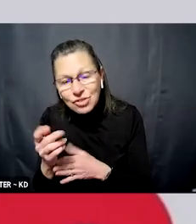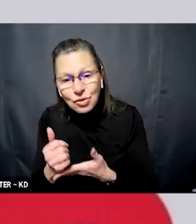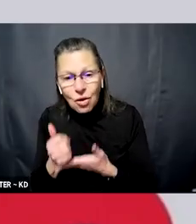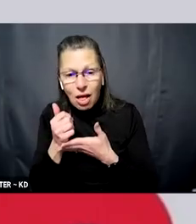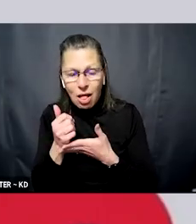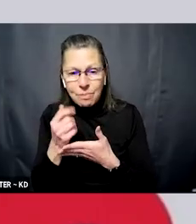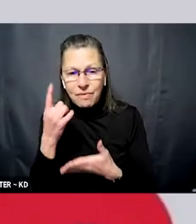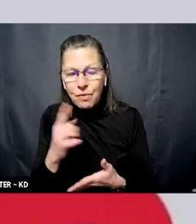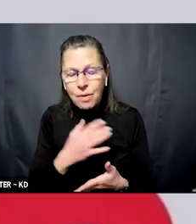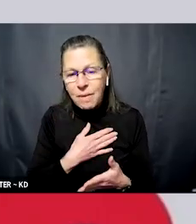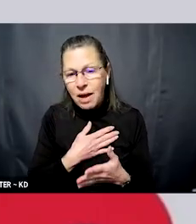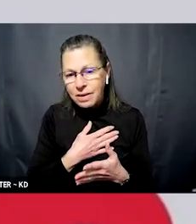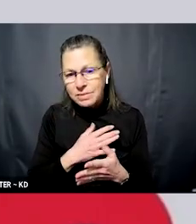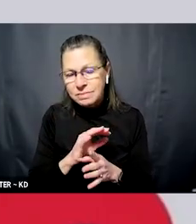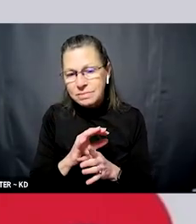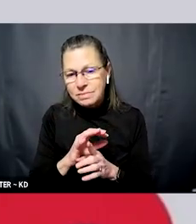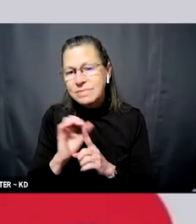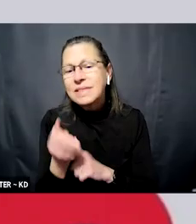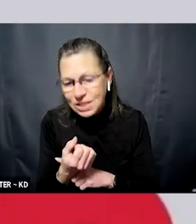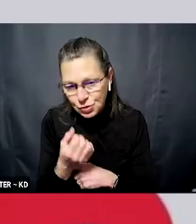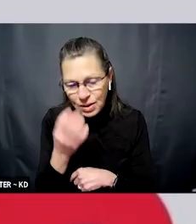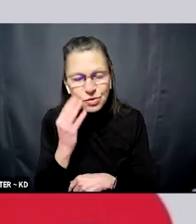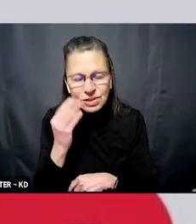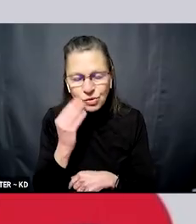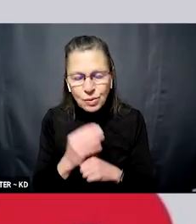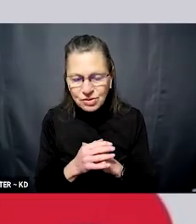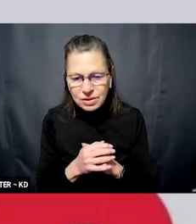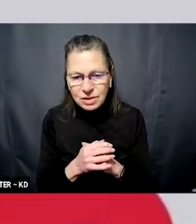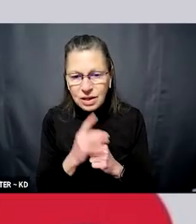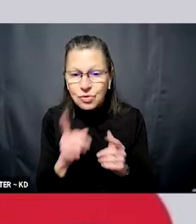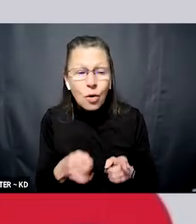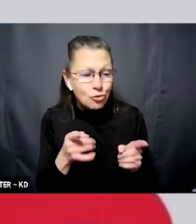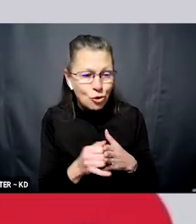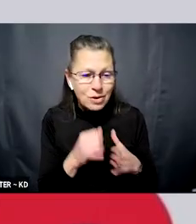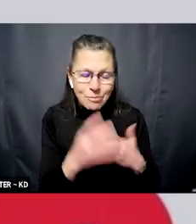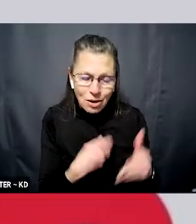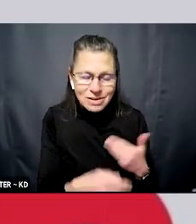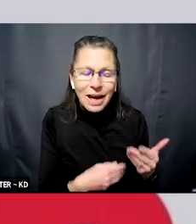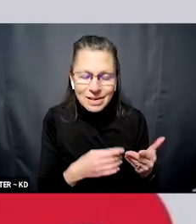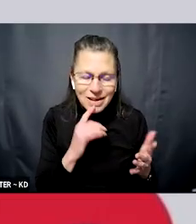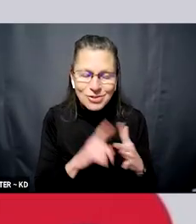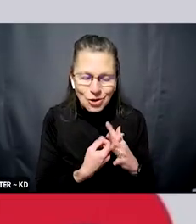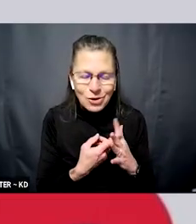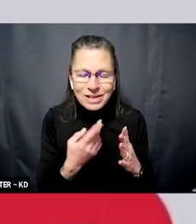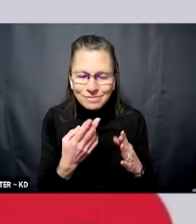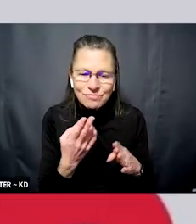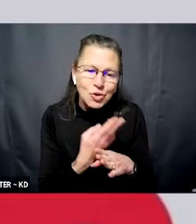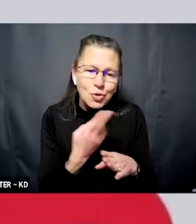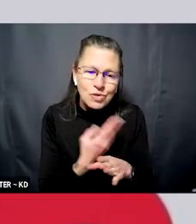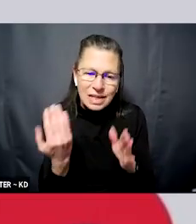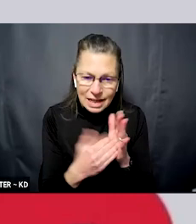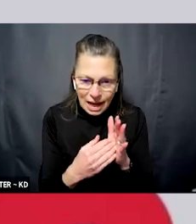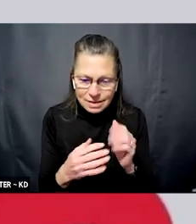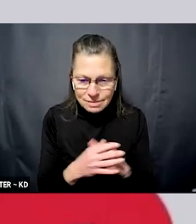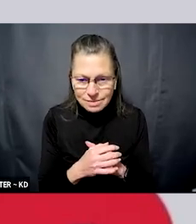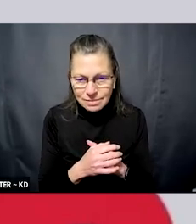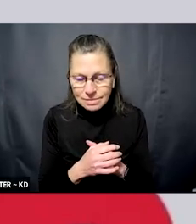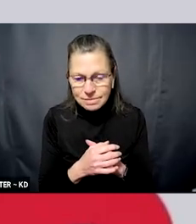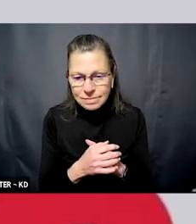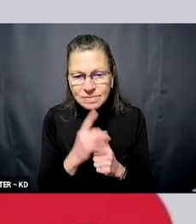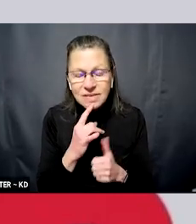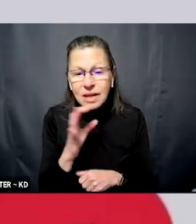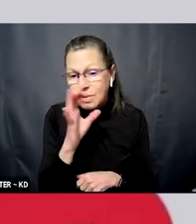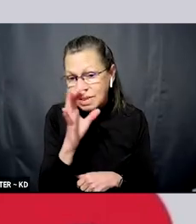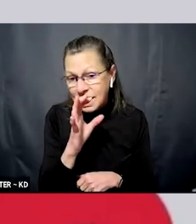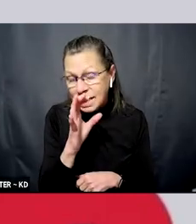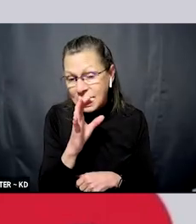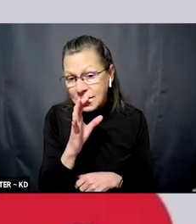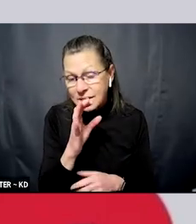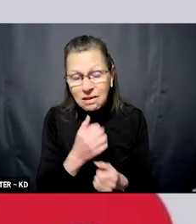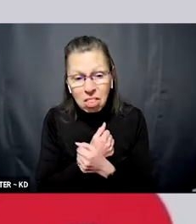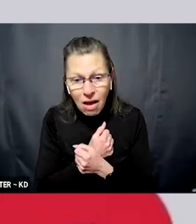in that process, I started using again, and I was seeking love the whole time. I was seeking